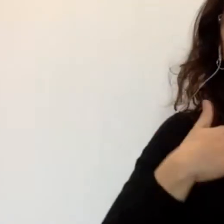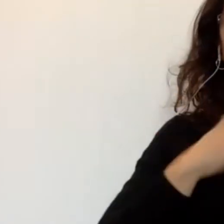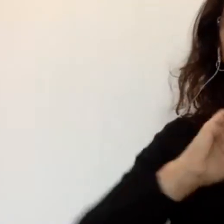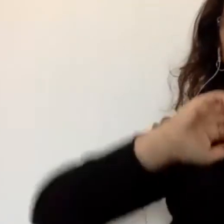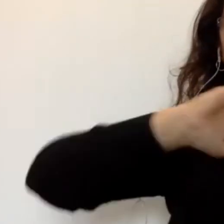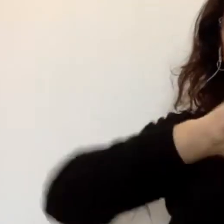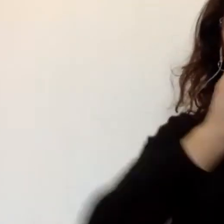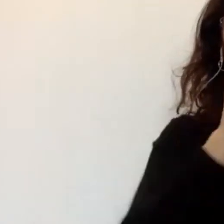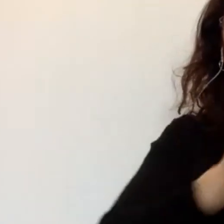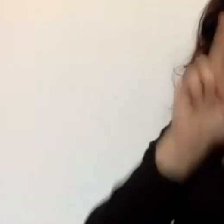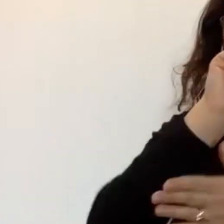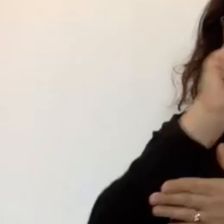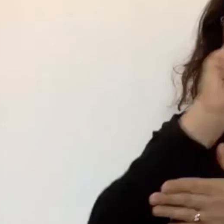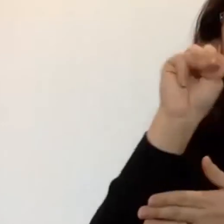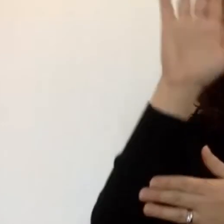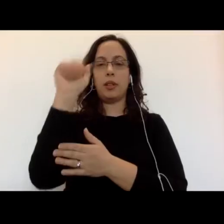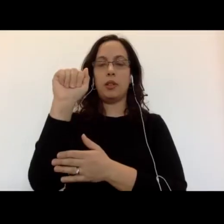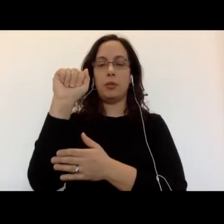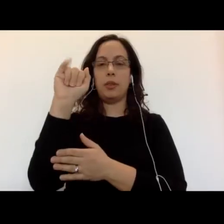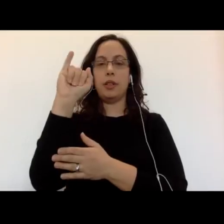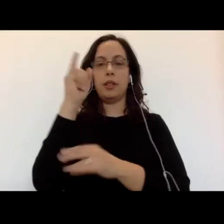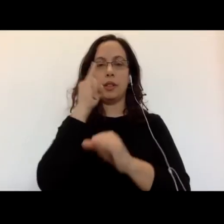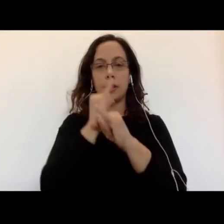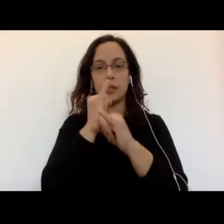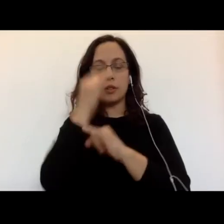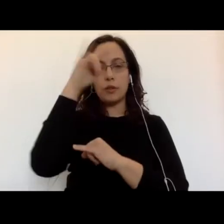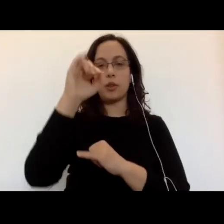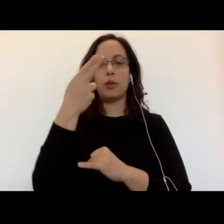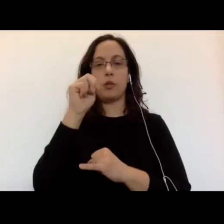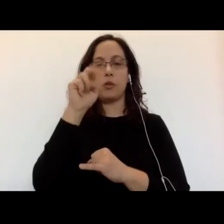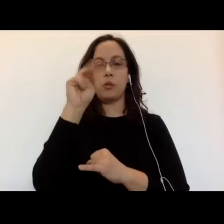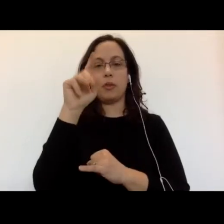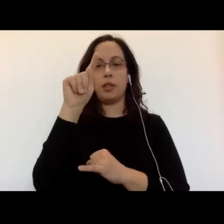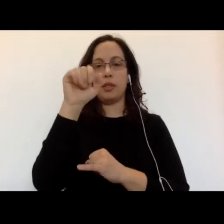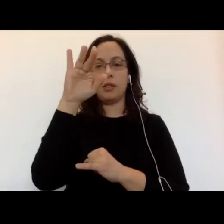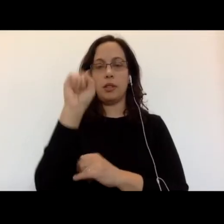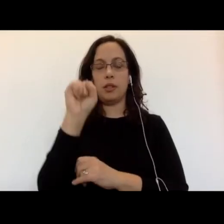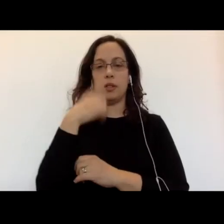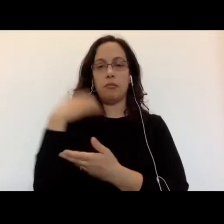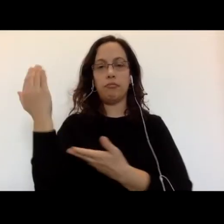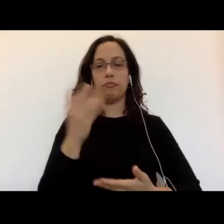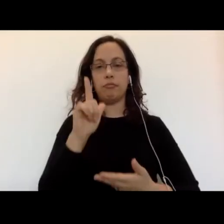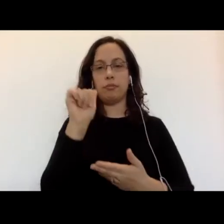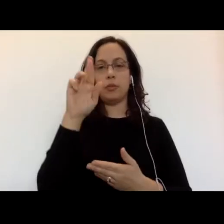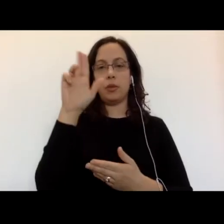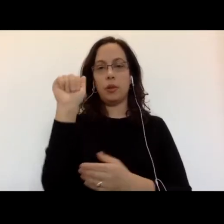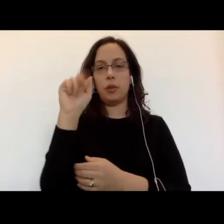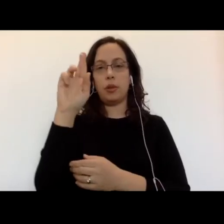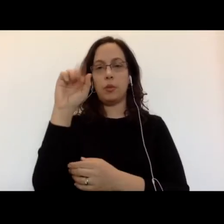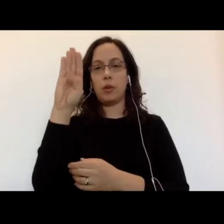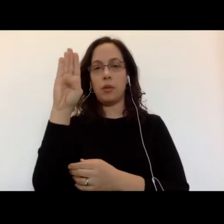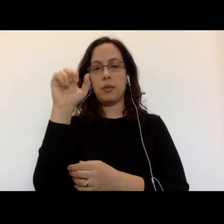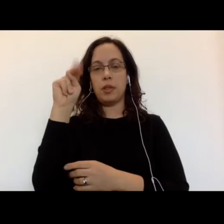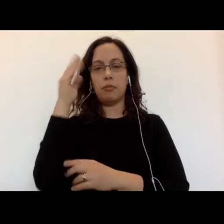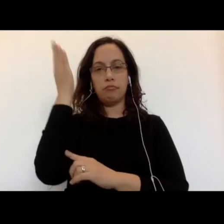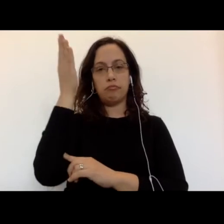institute for the humanities in bringing Laura Robson to talk to us today uh about mass violence